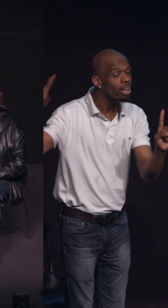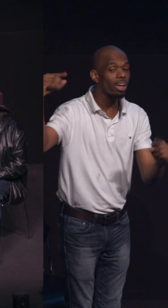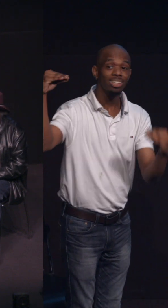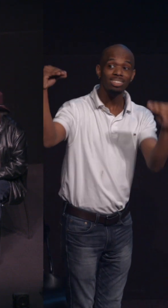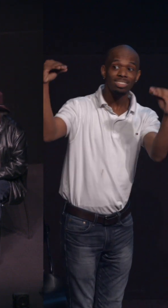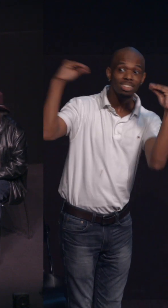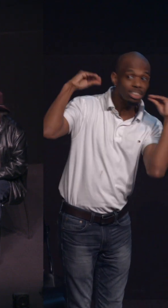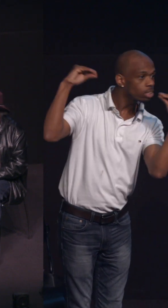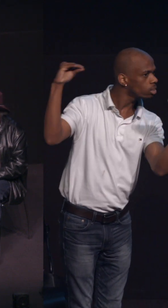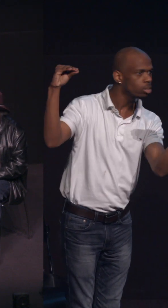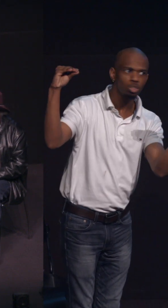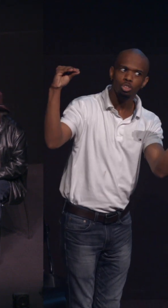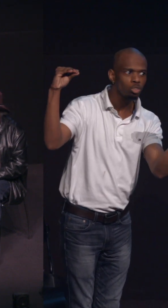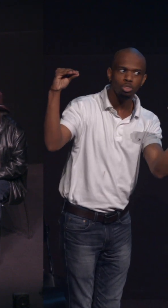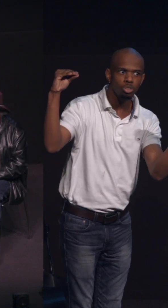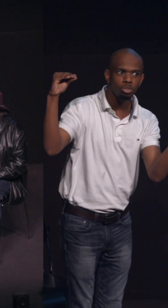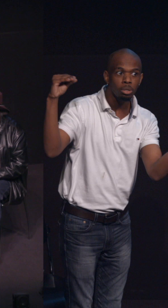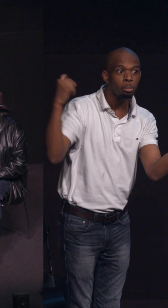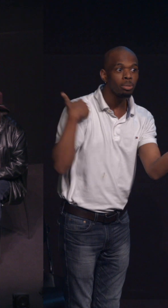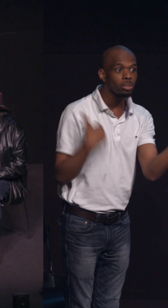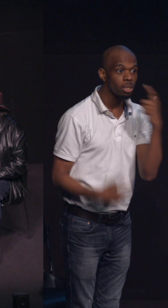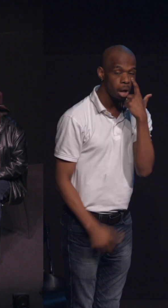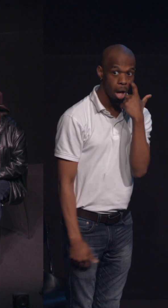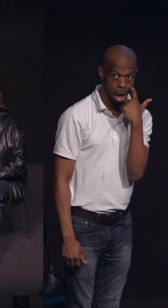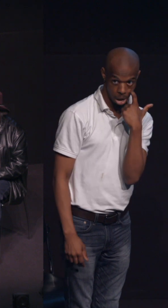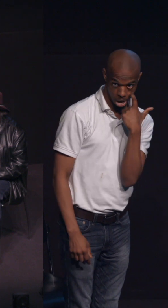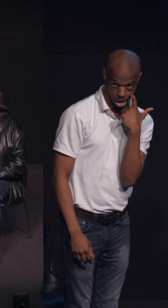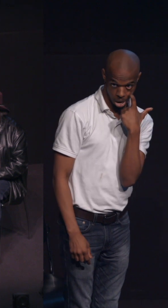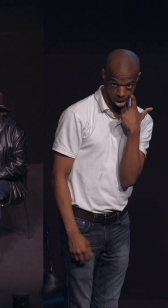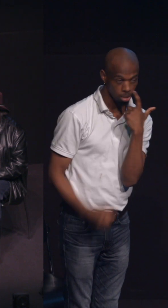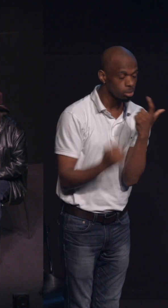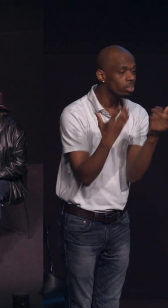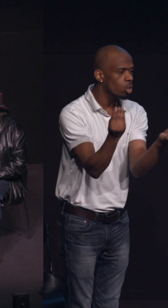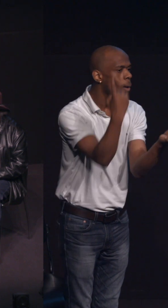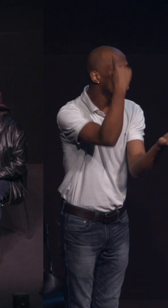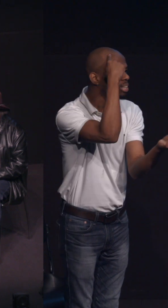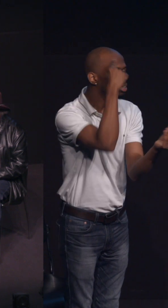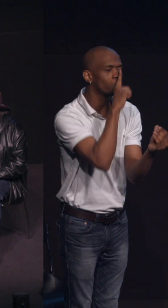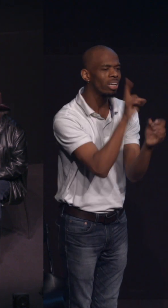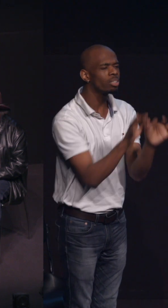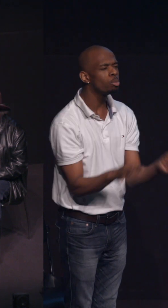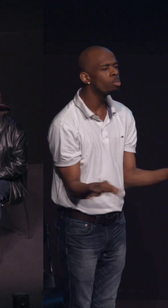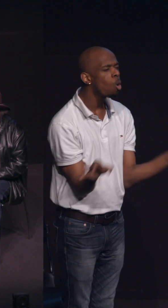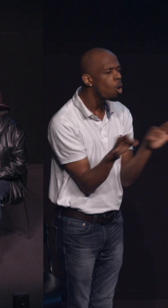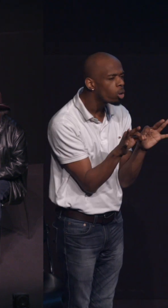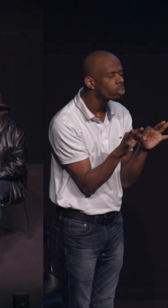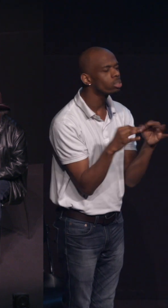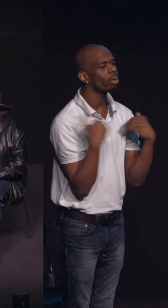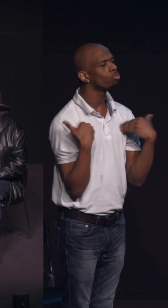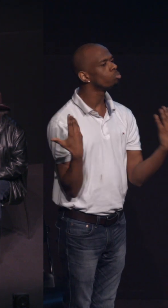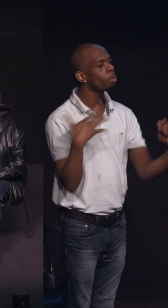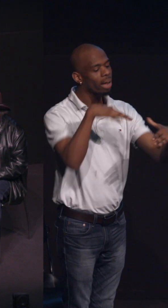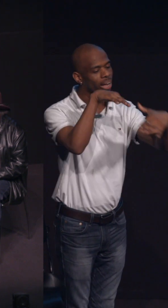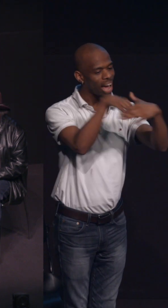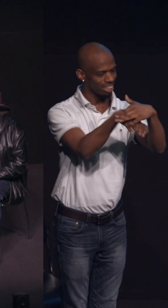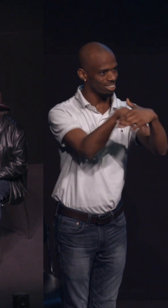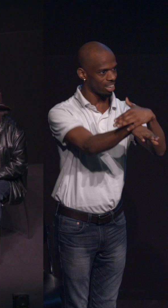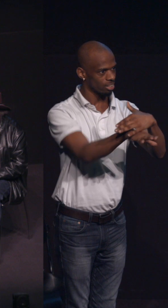So access, I think, is probably the greatest challenge. I think in our communities of color,